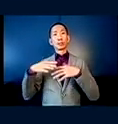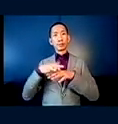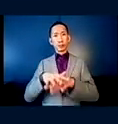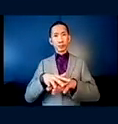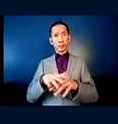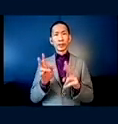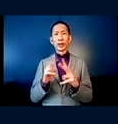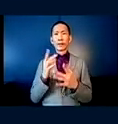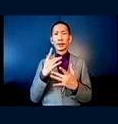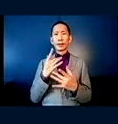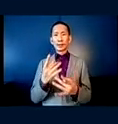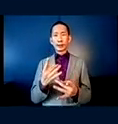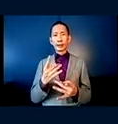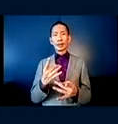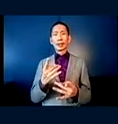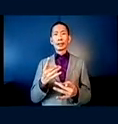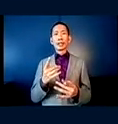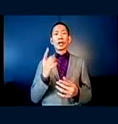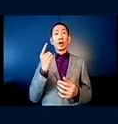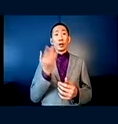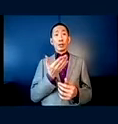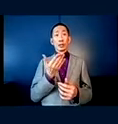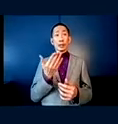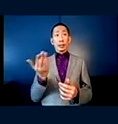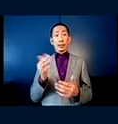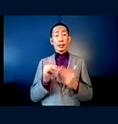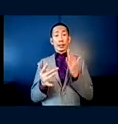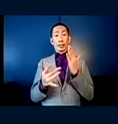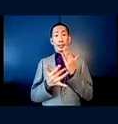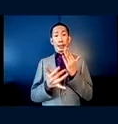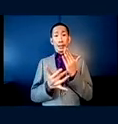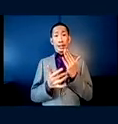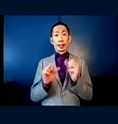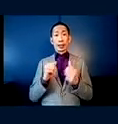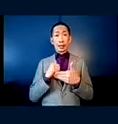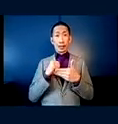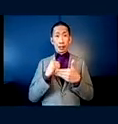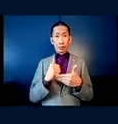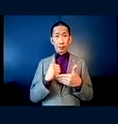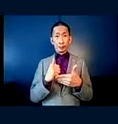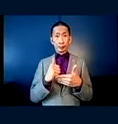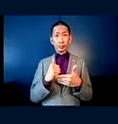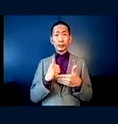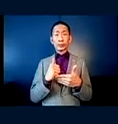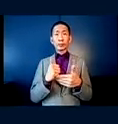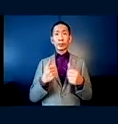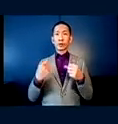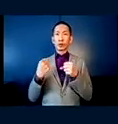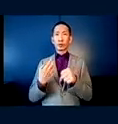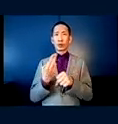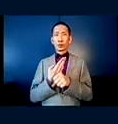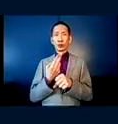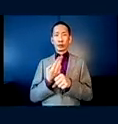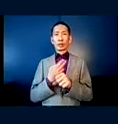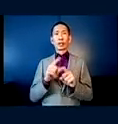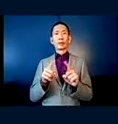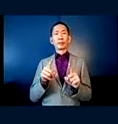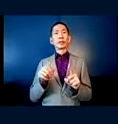SCIENCE AND SOCIETY INTERSECT IN VERY INTERESTING WAYS AND IN FACT ONE THINKS THAT TECHNOLOGY CAN HELP OR HAS STRONG UTILITY